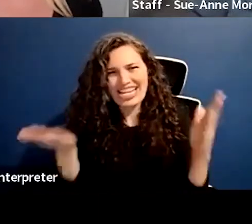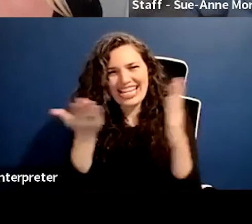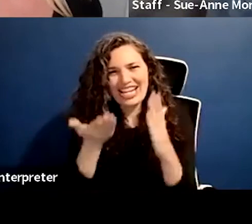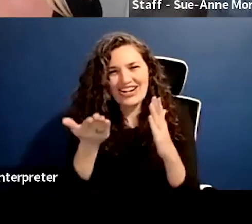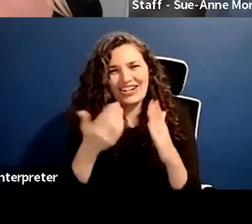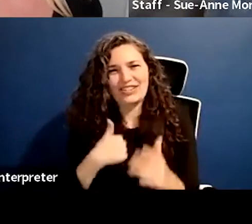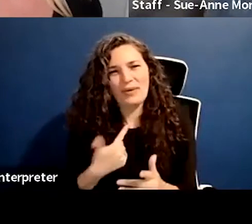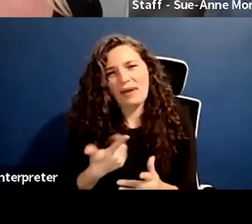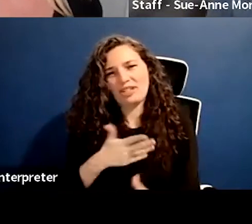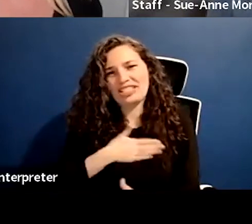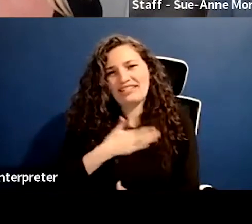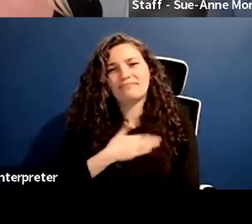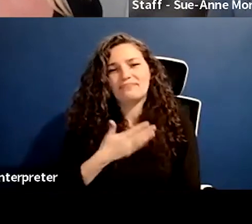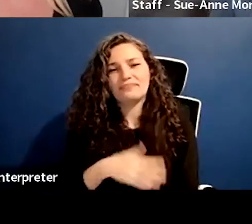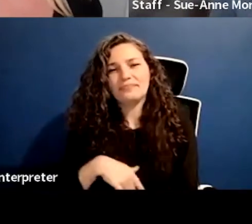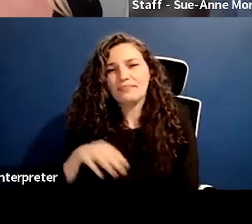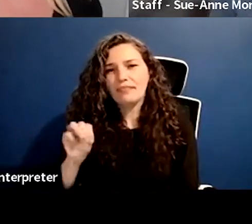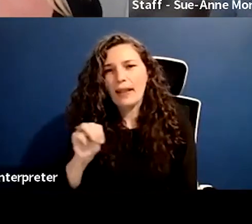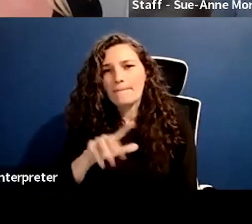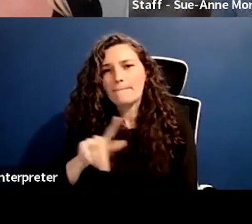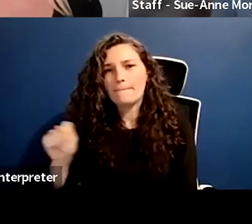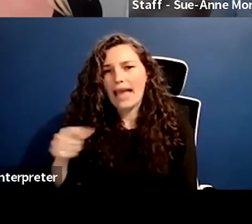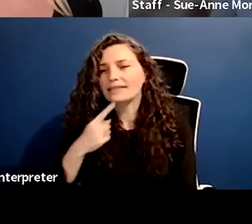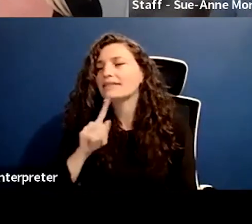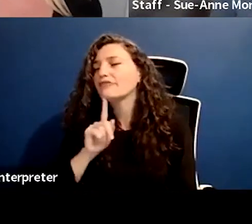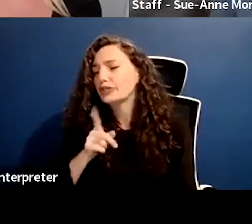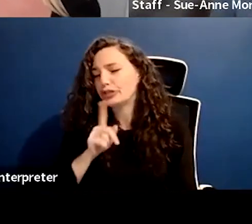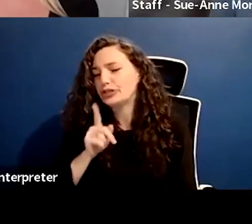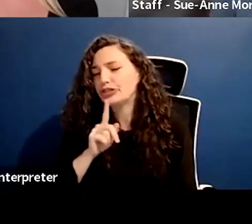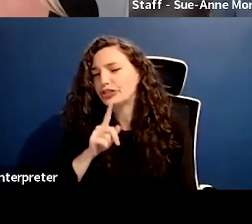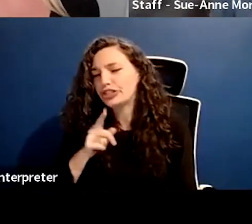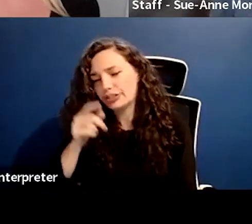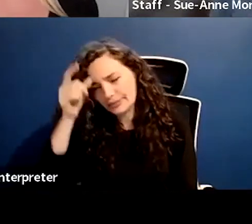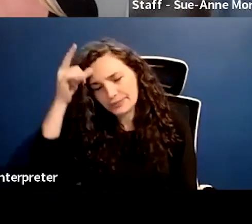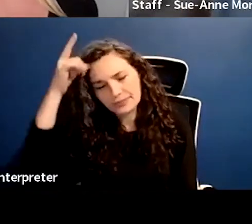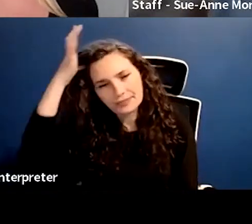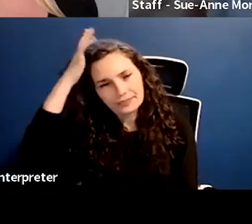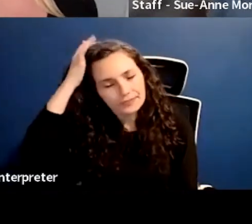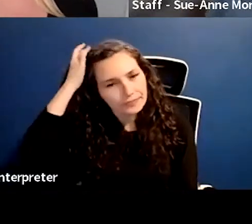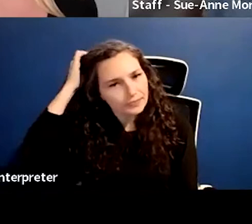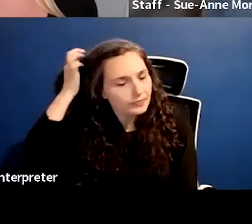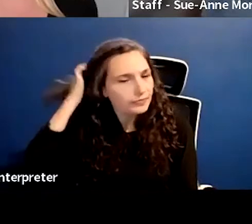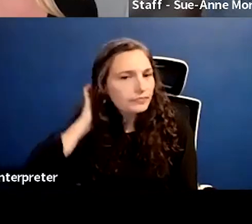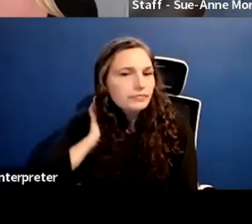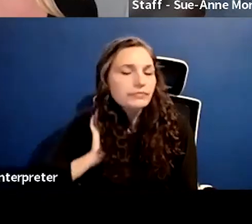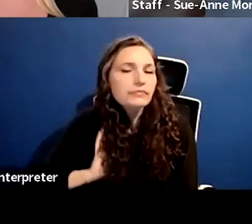For sure, for sure. - That's awesome. I think too, it's, I think people get into, like,